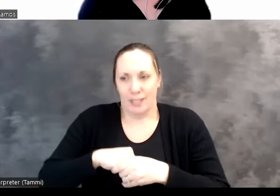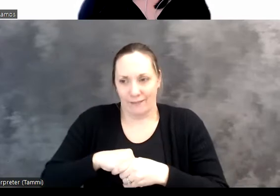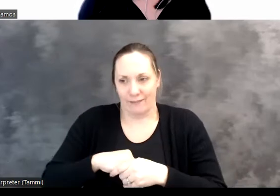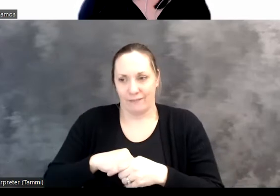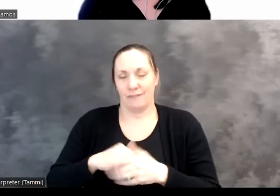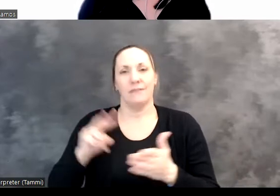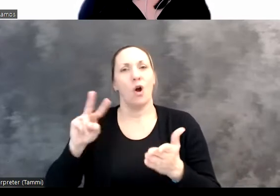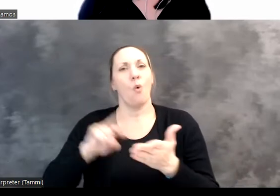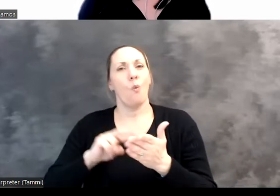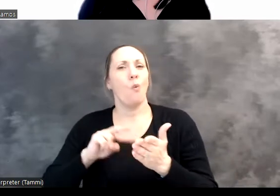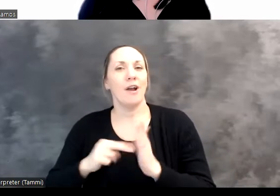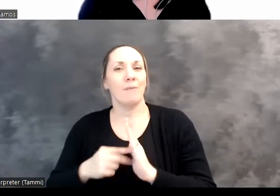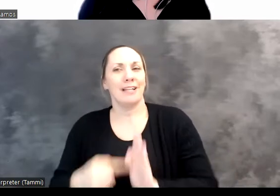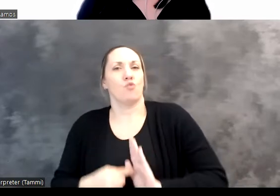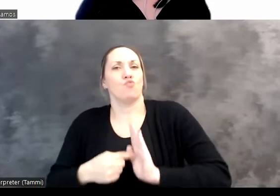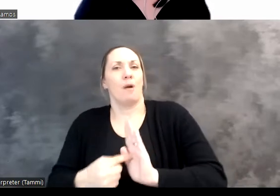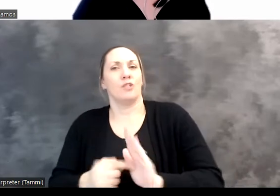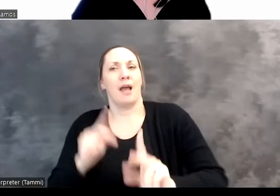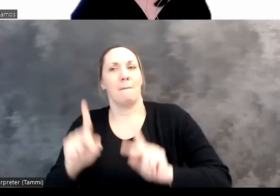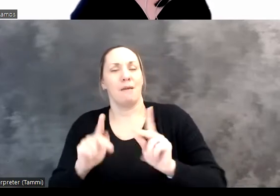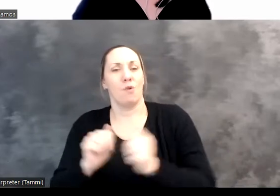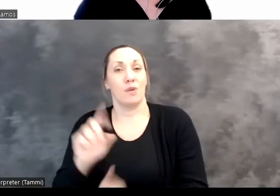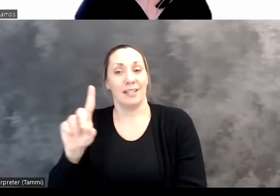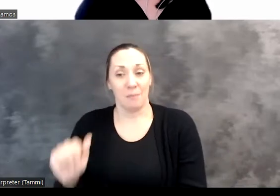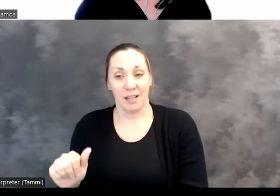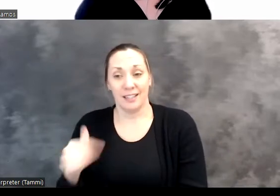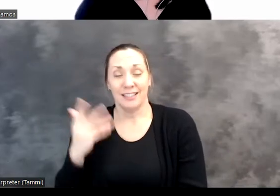s. So what it means to be inclusive,